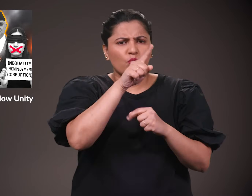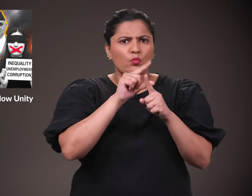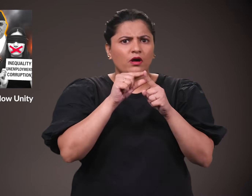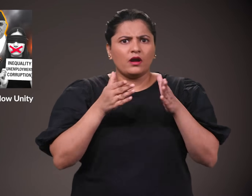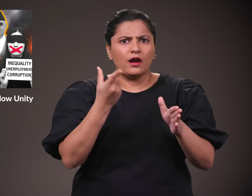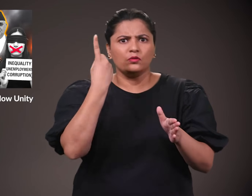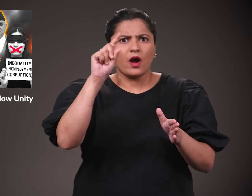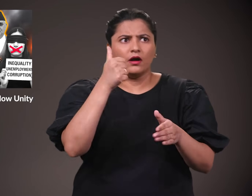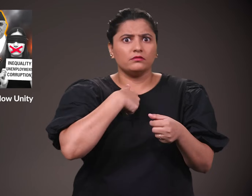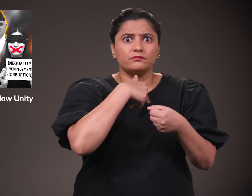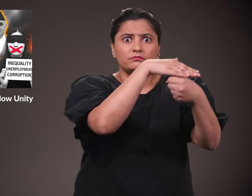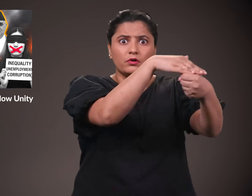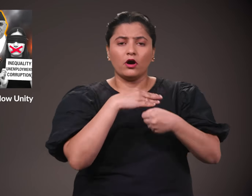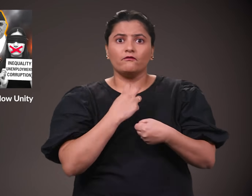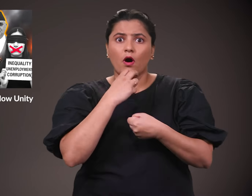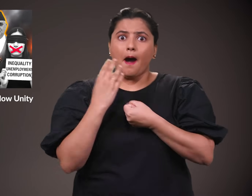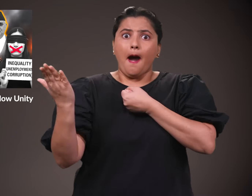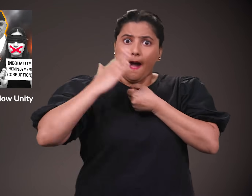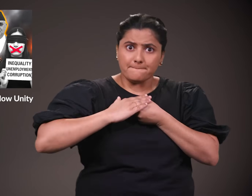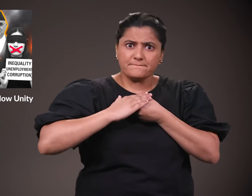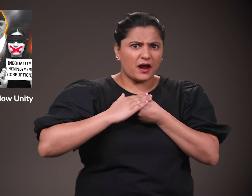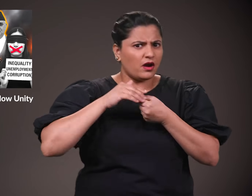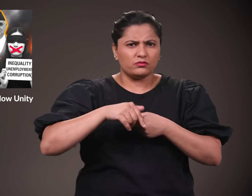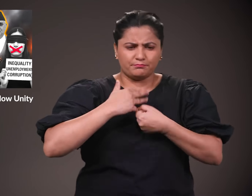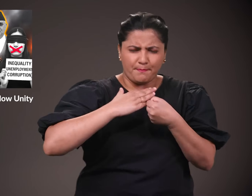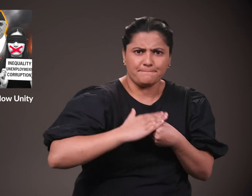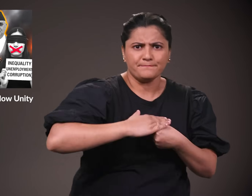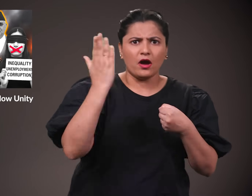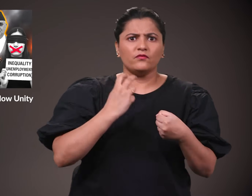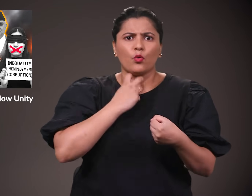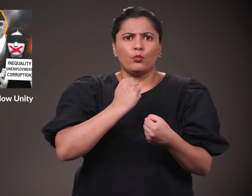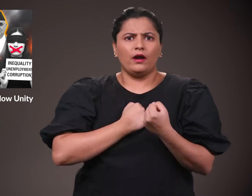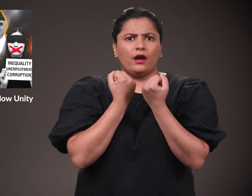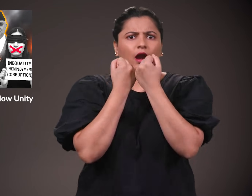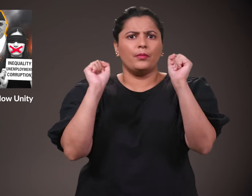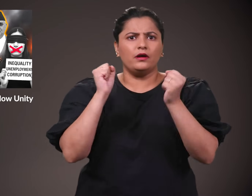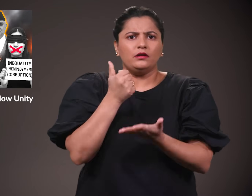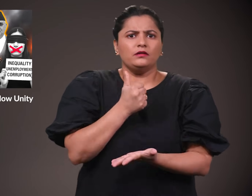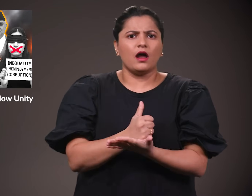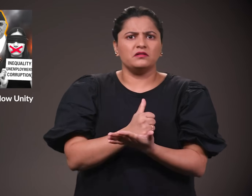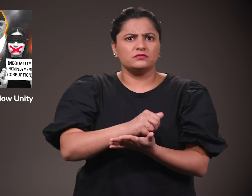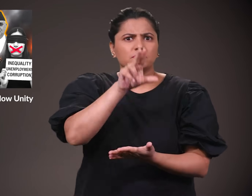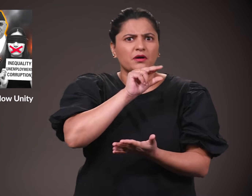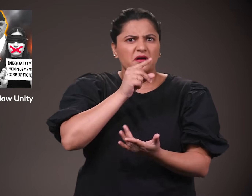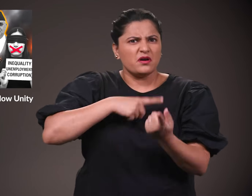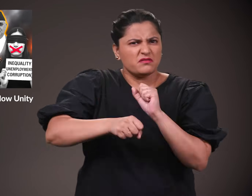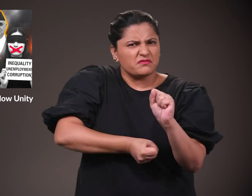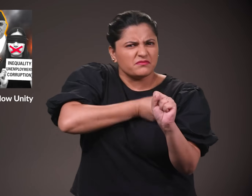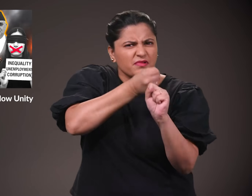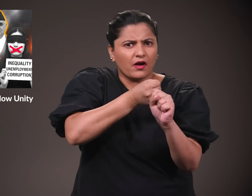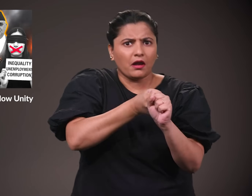The government wasn't doing right. Hence, the people raised their voices against it.